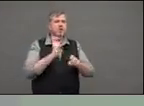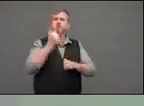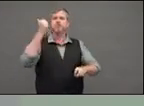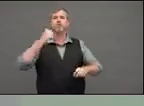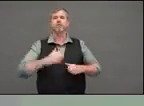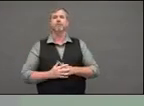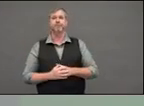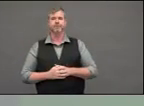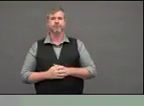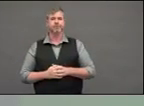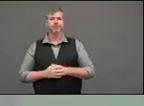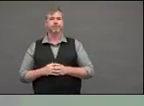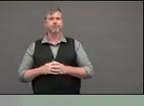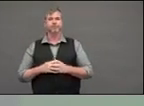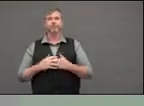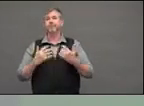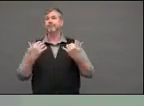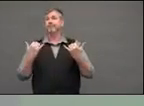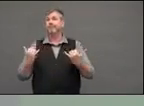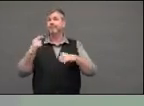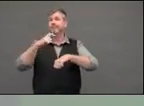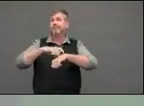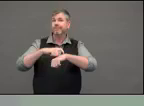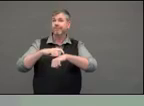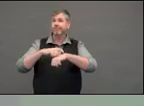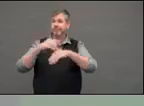is temporary it's not forever as long as we follow you know the